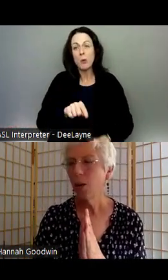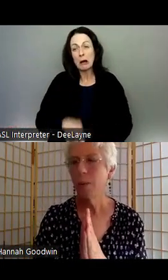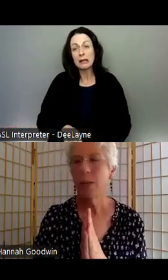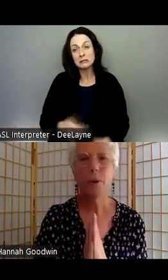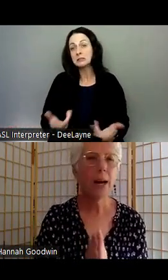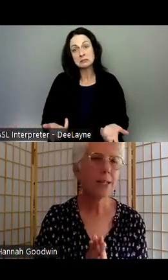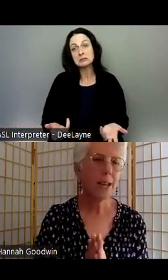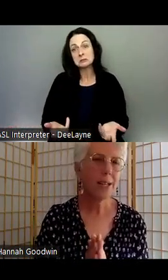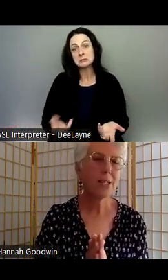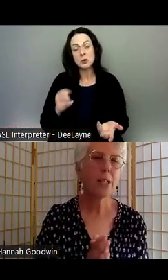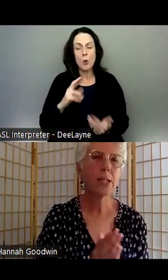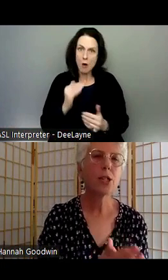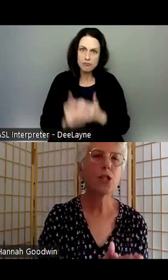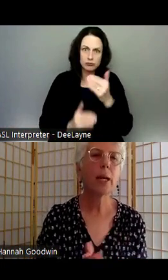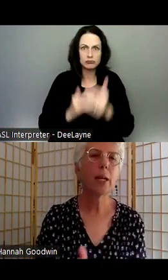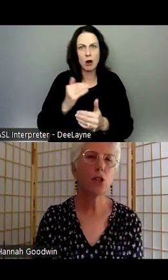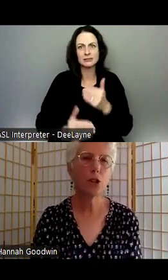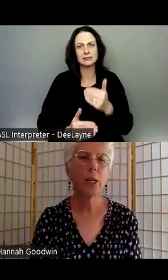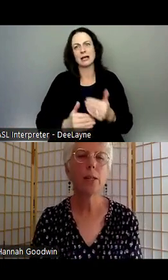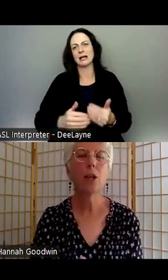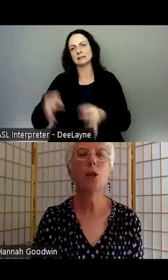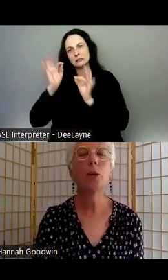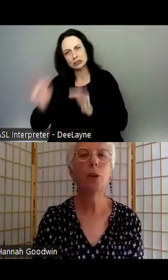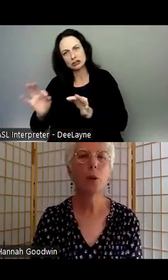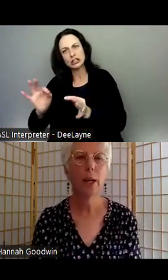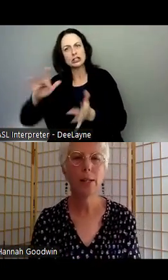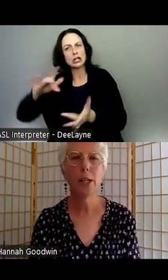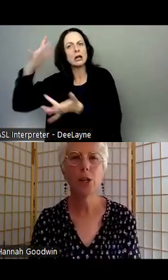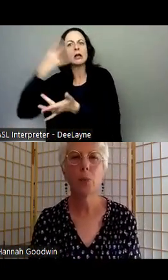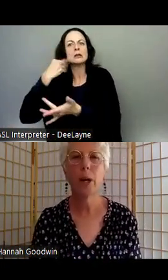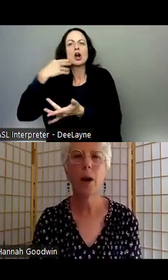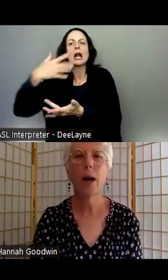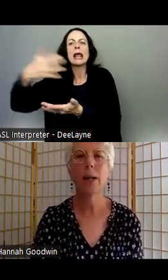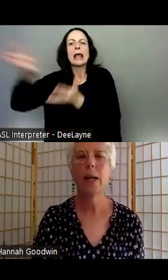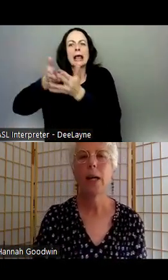it could be the process, the decision making journey that you and your organization went on.